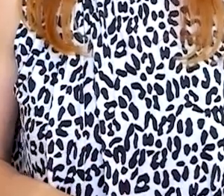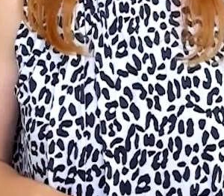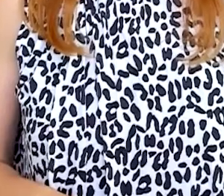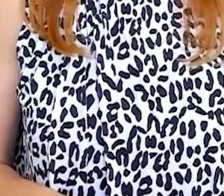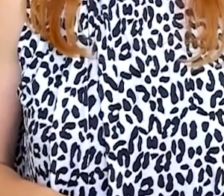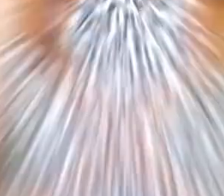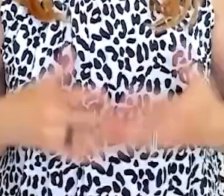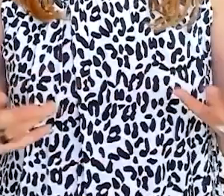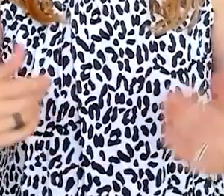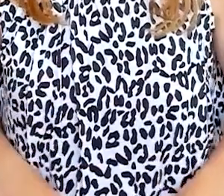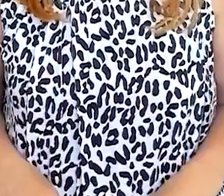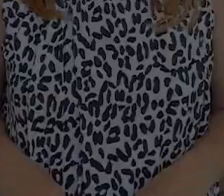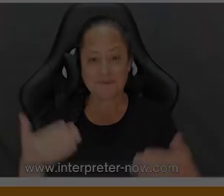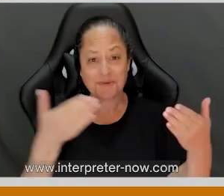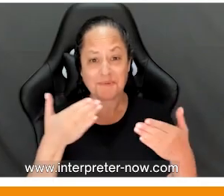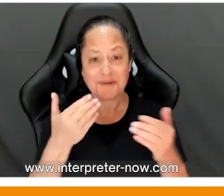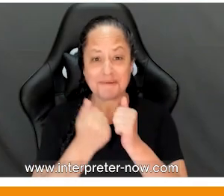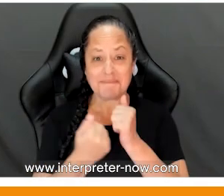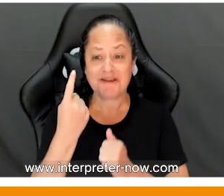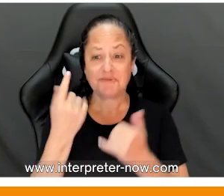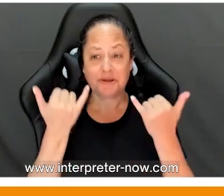Let's get started. Welcome, everyone.